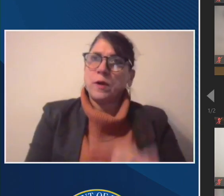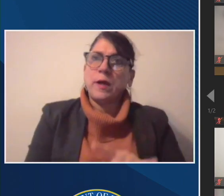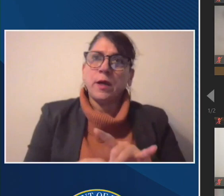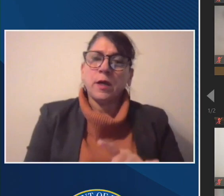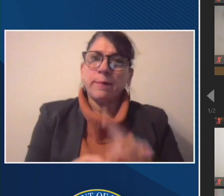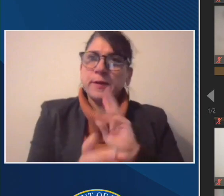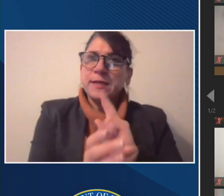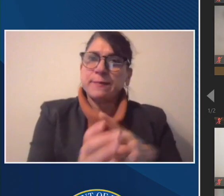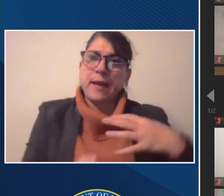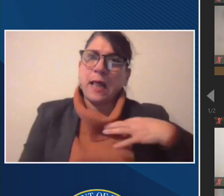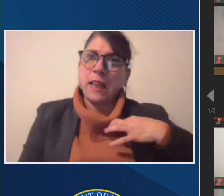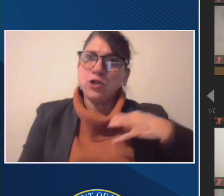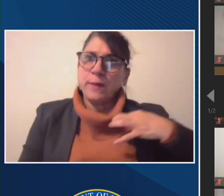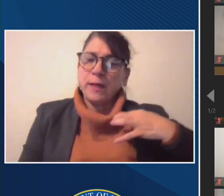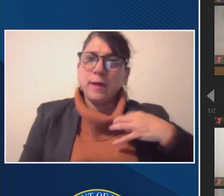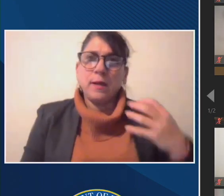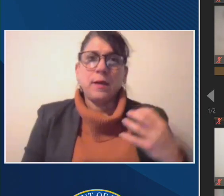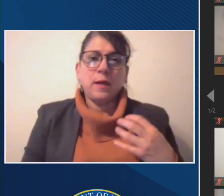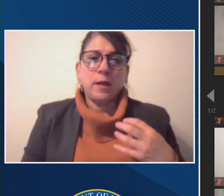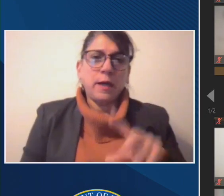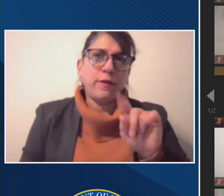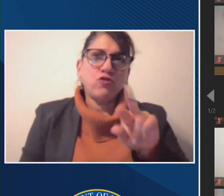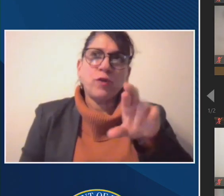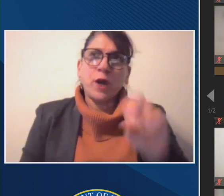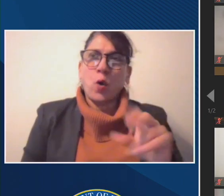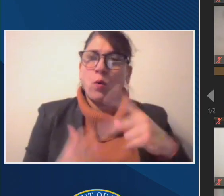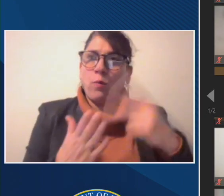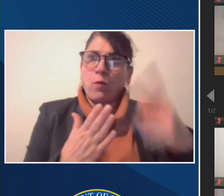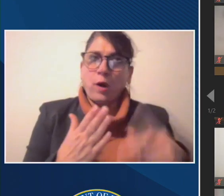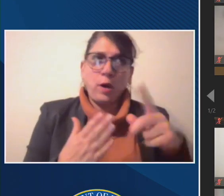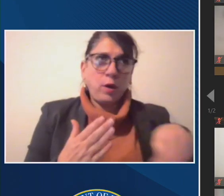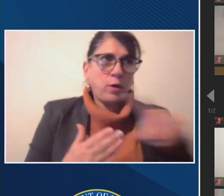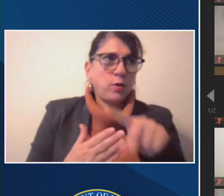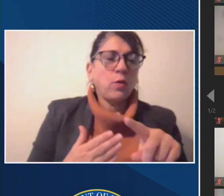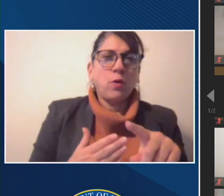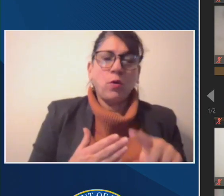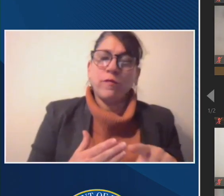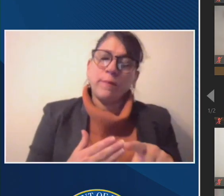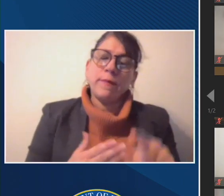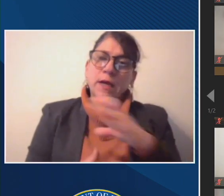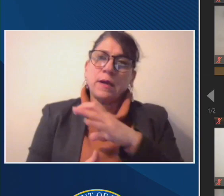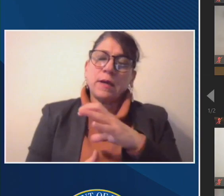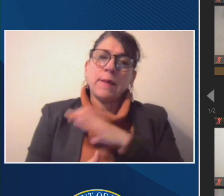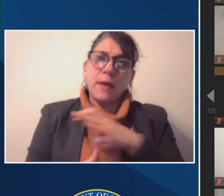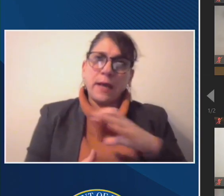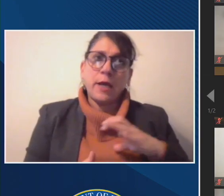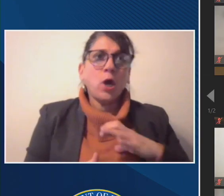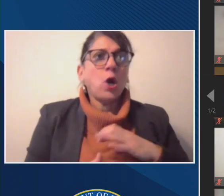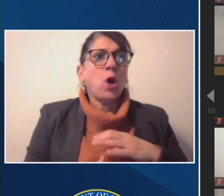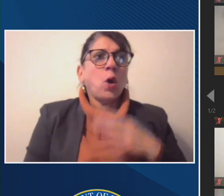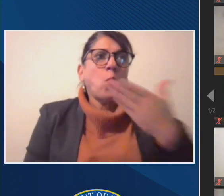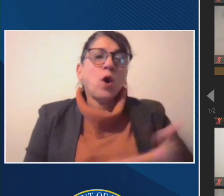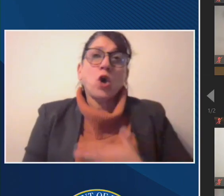and trio programs. You all from the main committee are welcome to watch as well as the public.